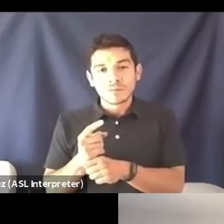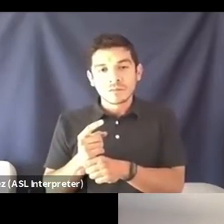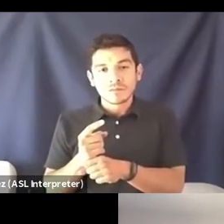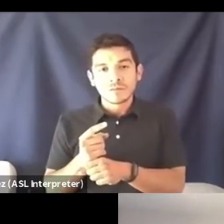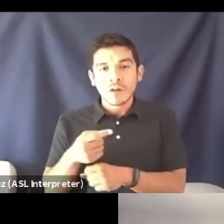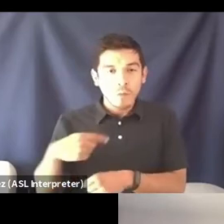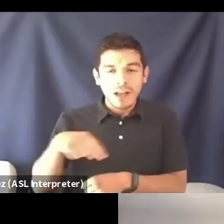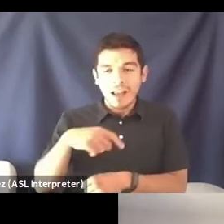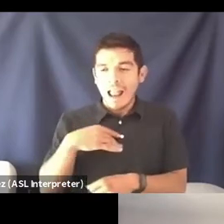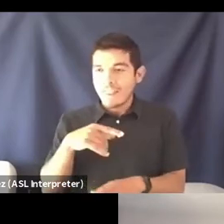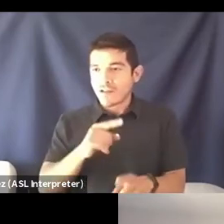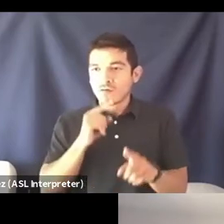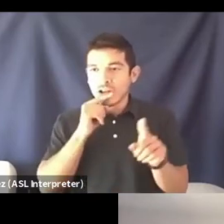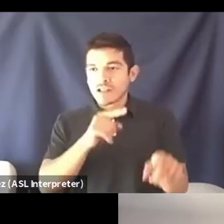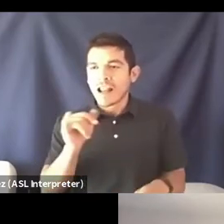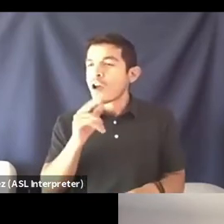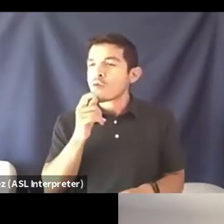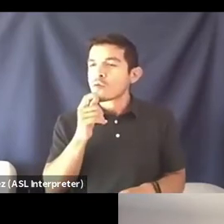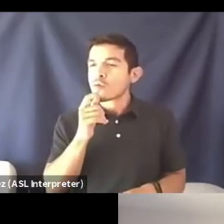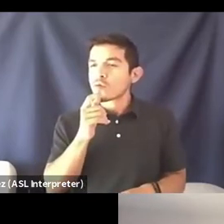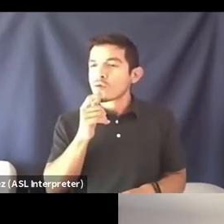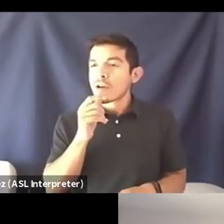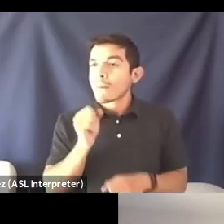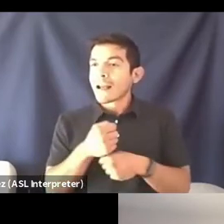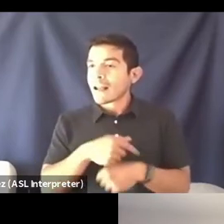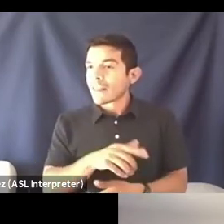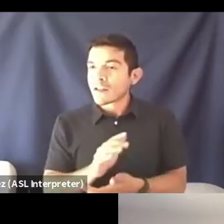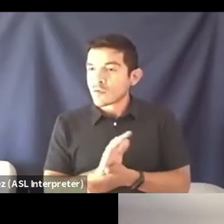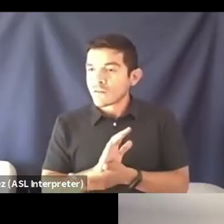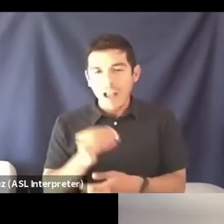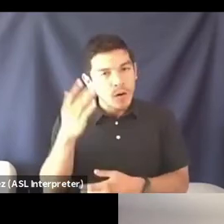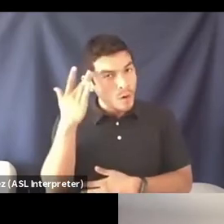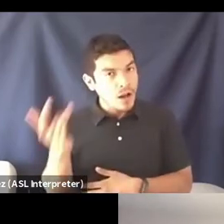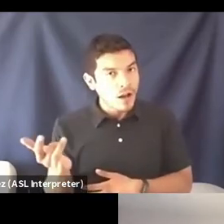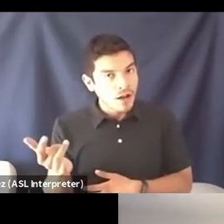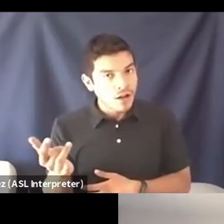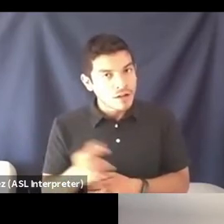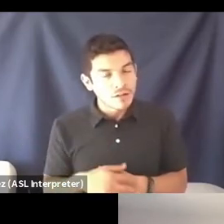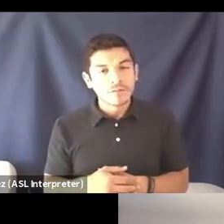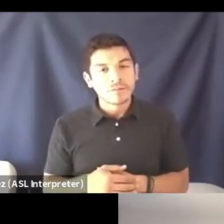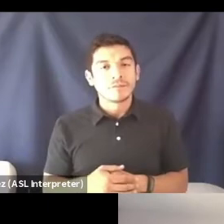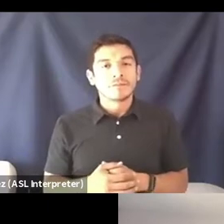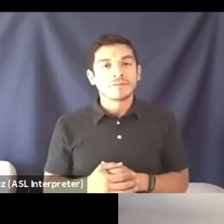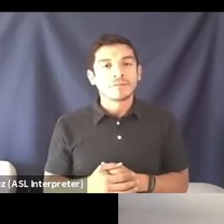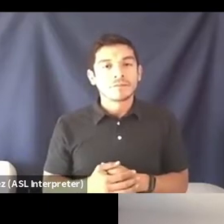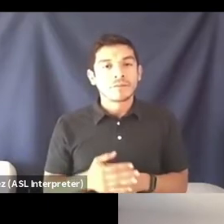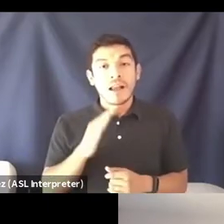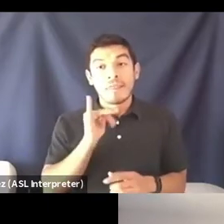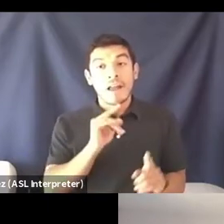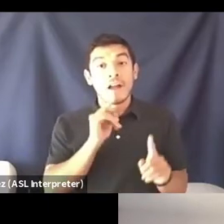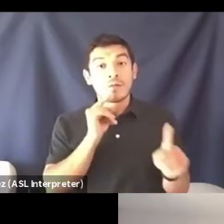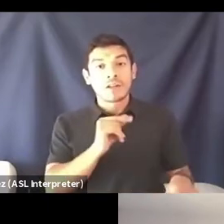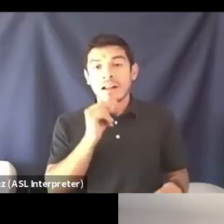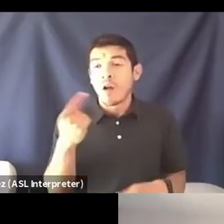We had this reaction, like, who's making this film and why? Why that question is maybe not always important verite.